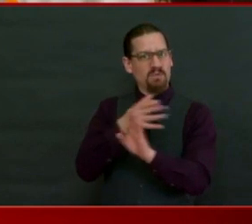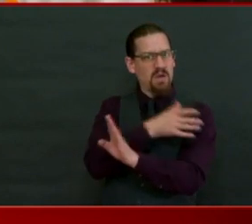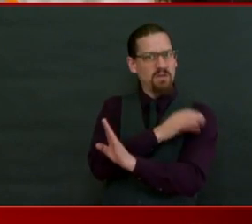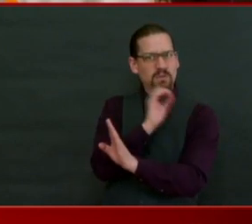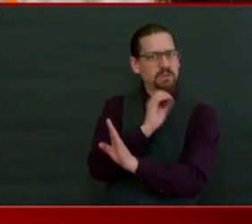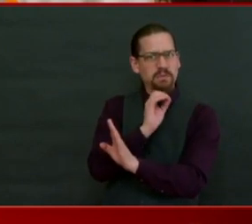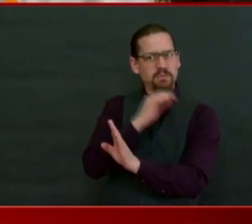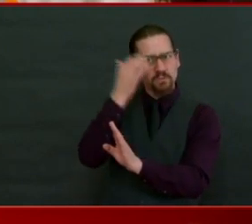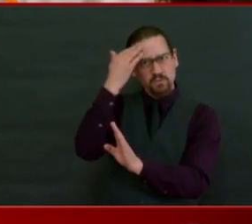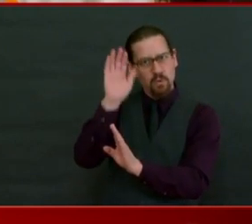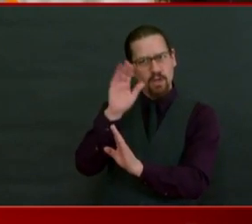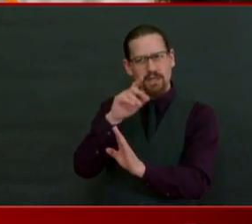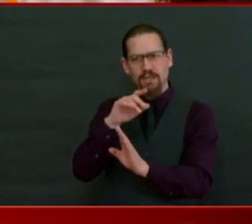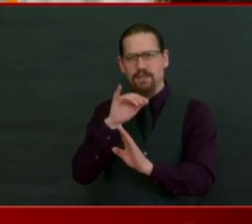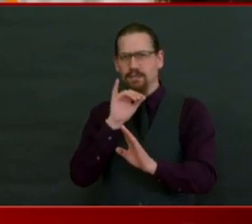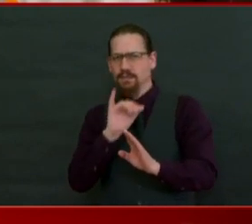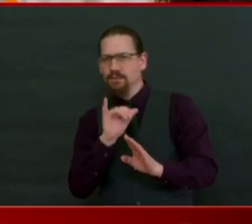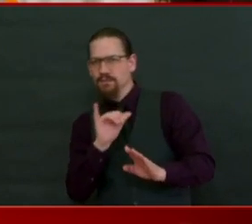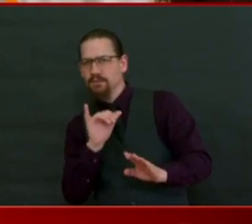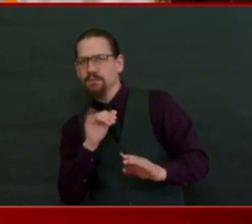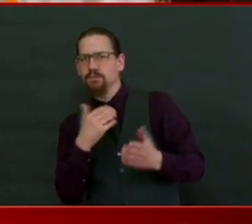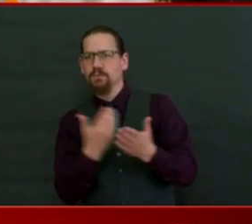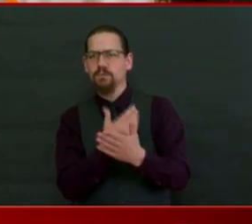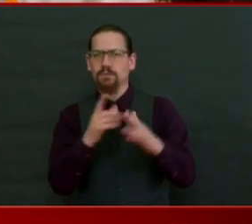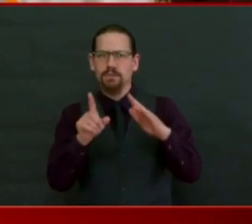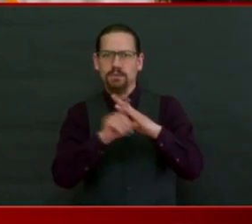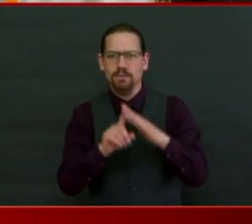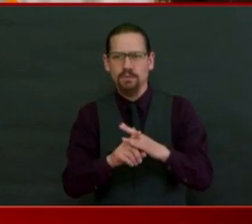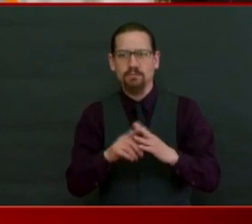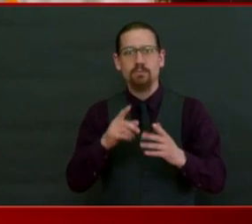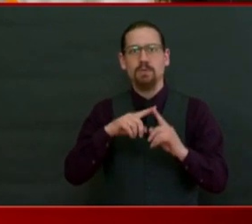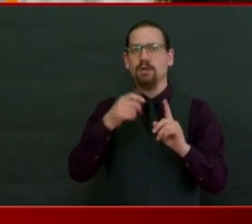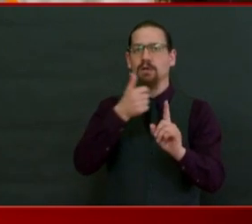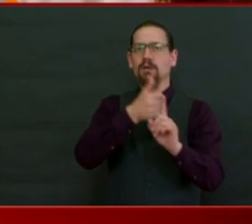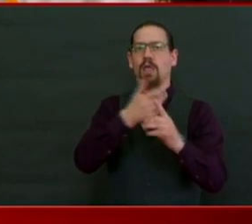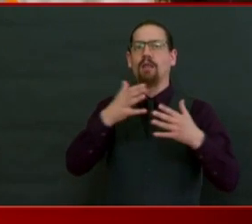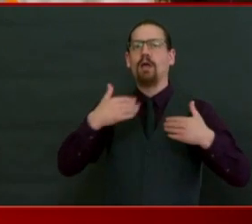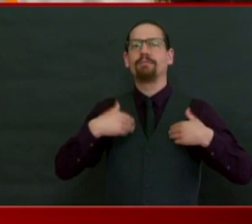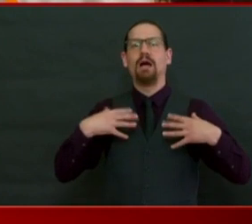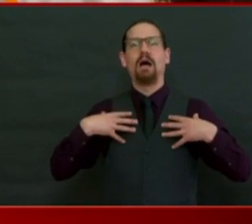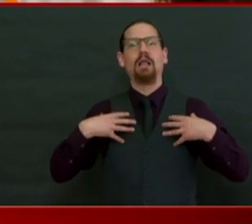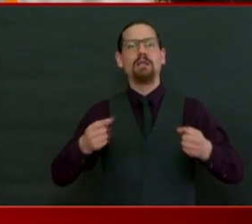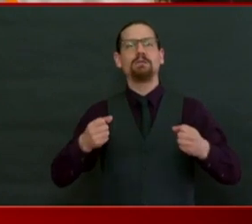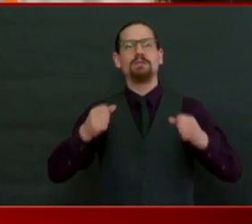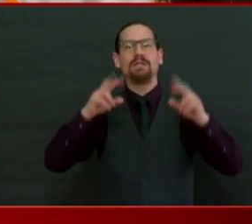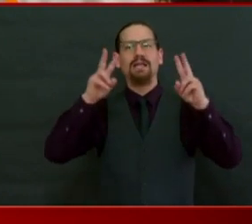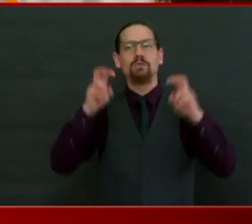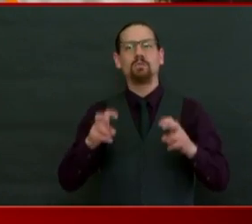WE KNOW ALSO THAT THIS IS OCCURRING MORE IN PEOPLE WITH UNDERLYING ILLNESSES. THAT MAY WORSEN SOME OF THE